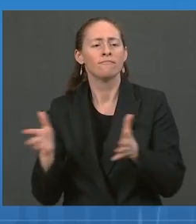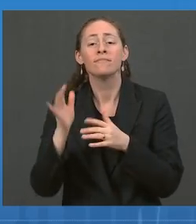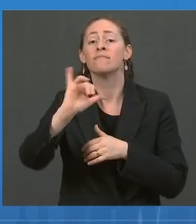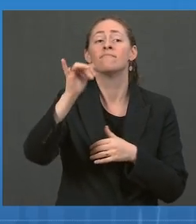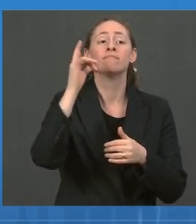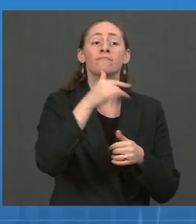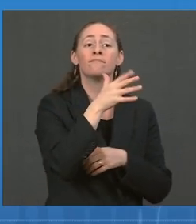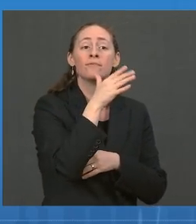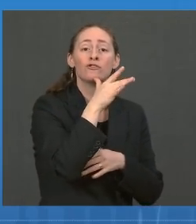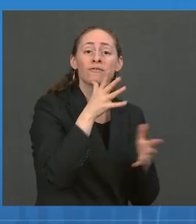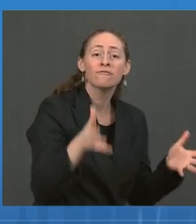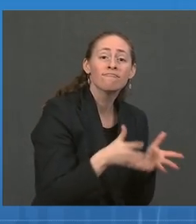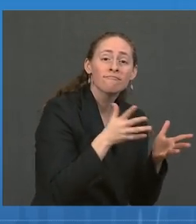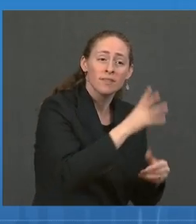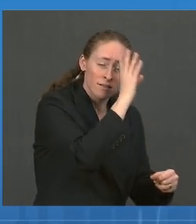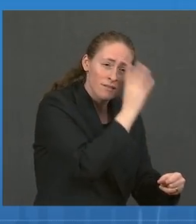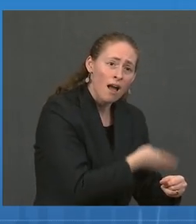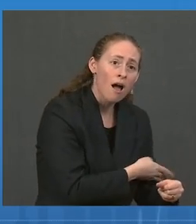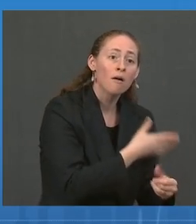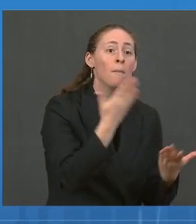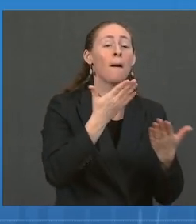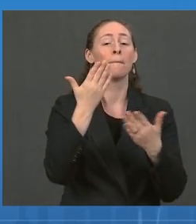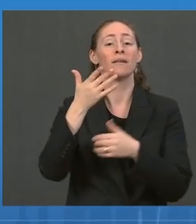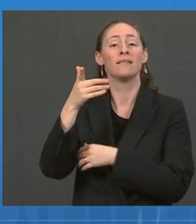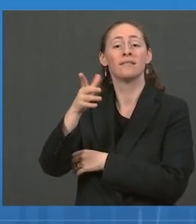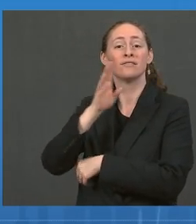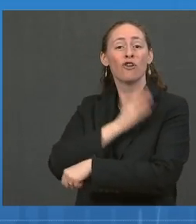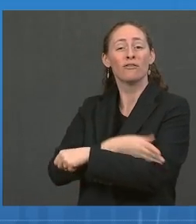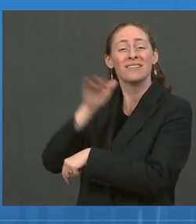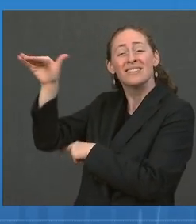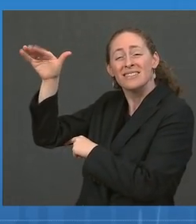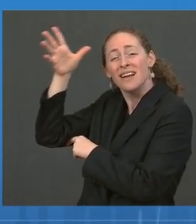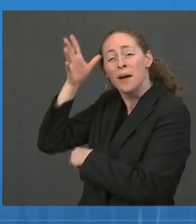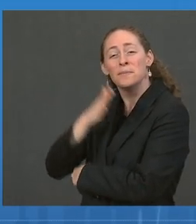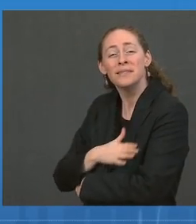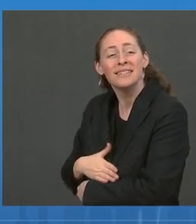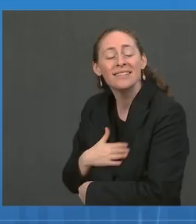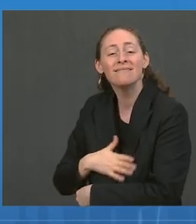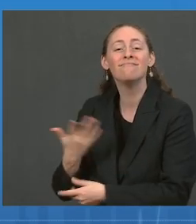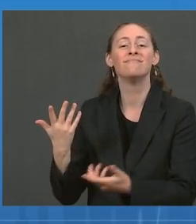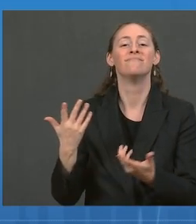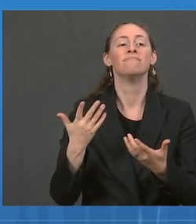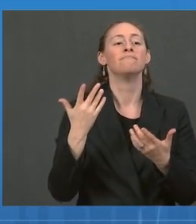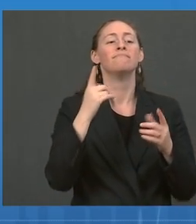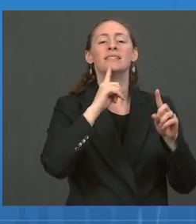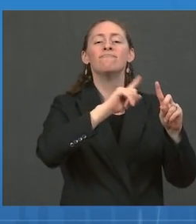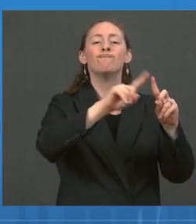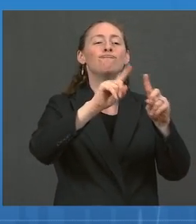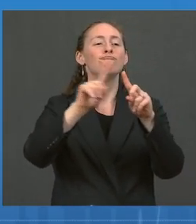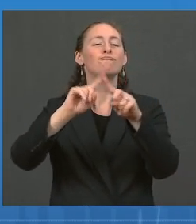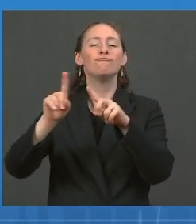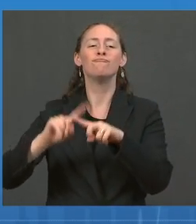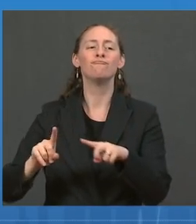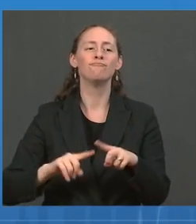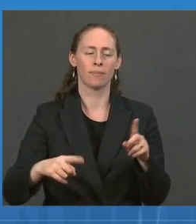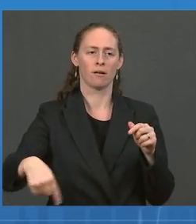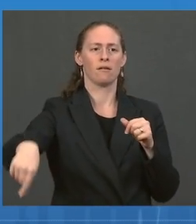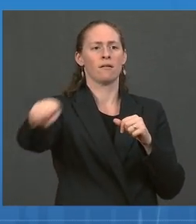who encouraged their fathers to get vaccinated -- the families who made vaccination a family affair. And that's not a full list.